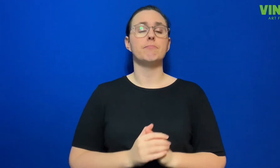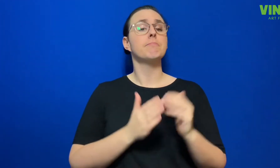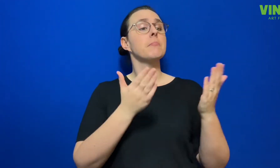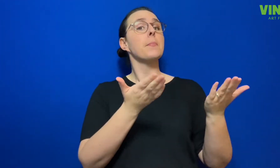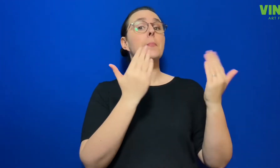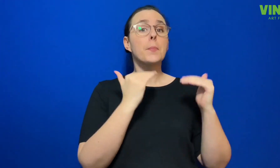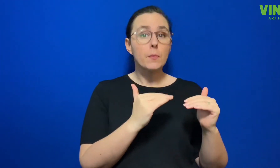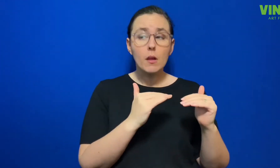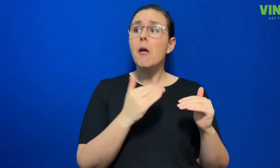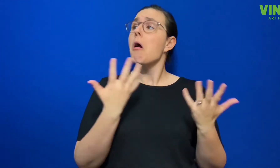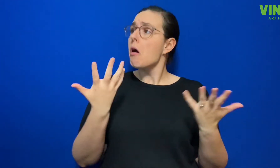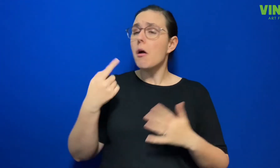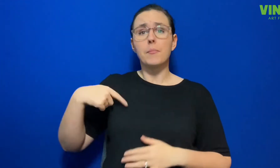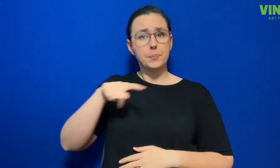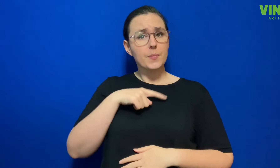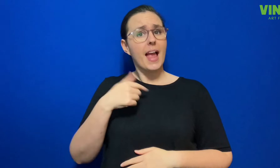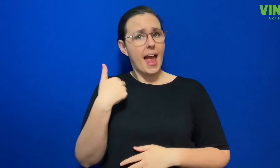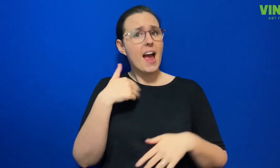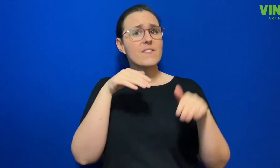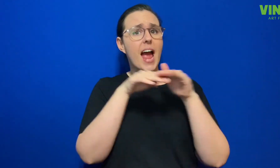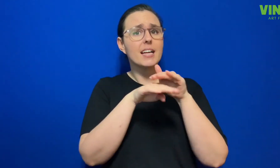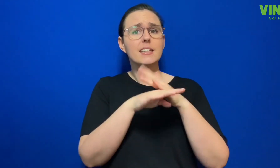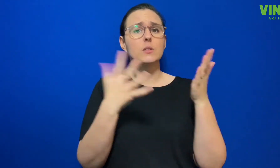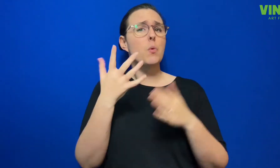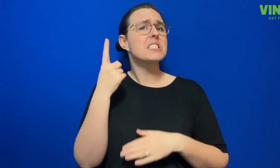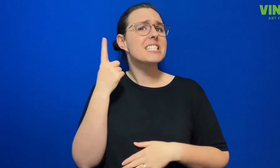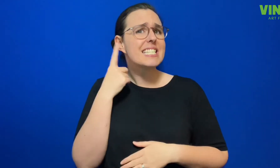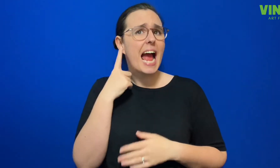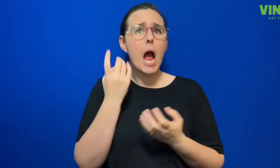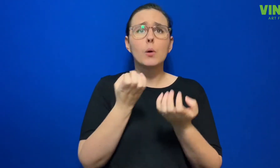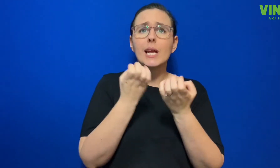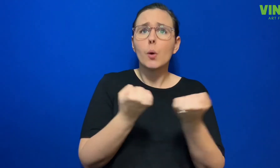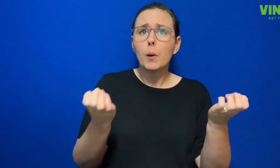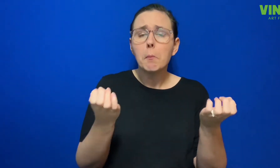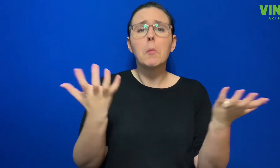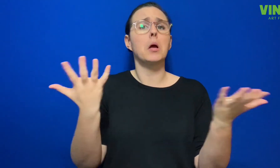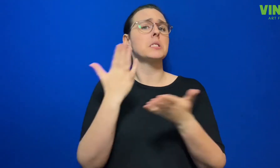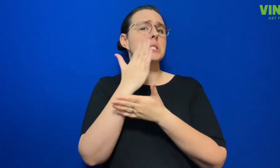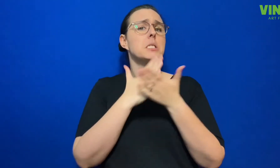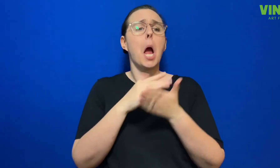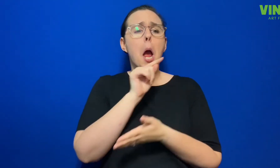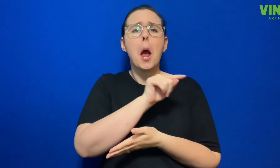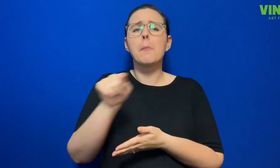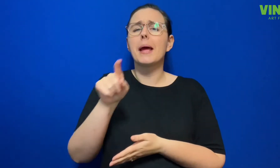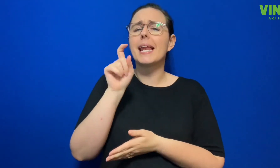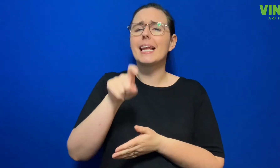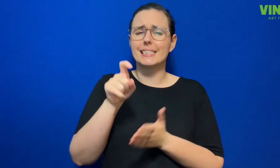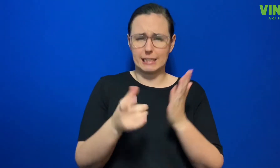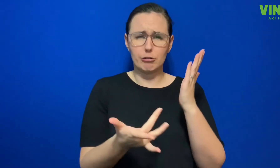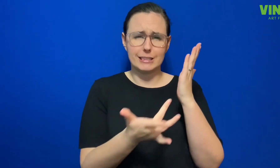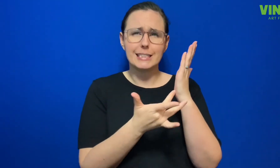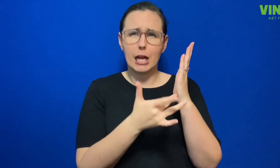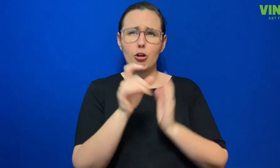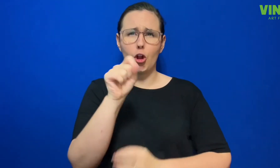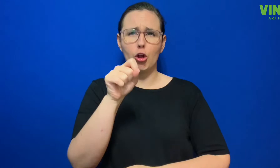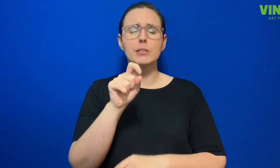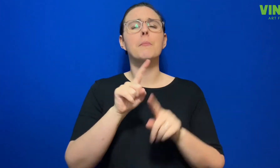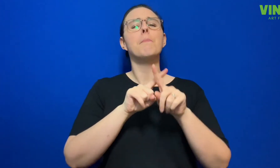Although we have access to sound equipment and some necessary technology,